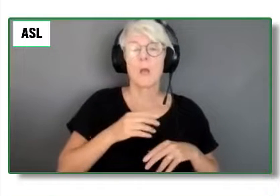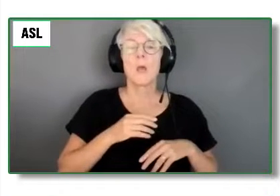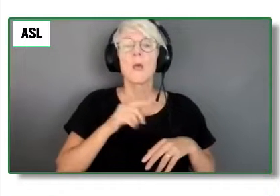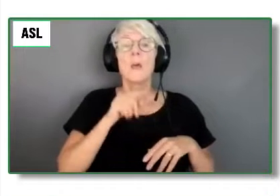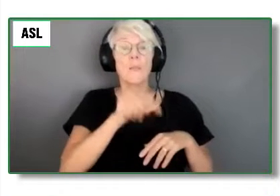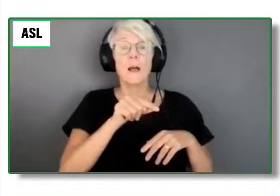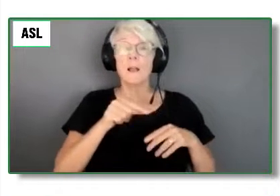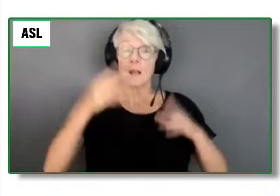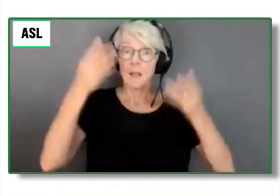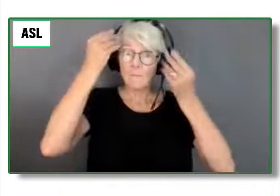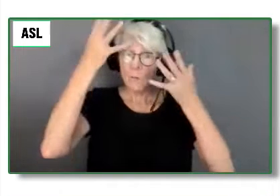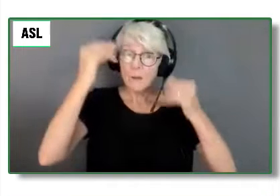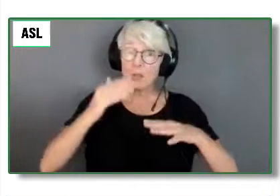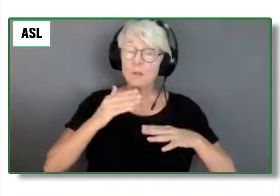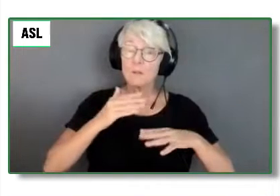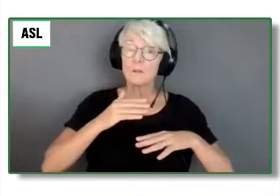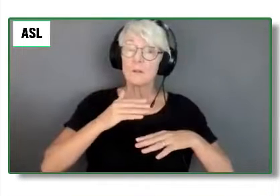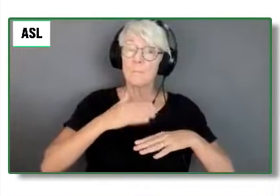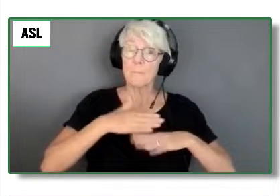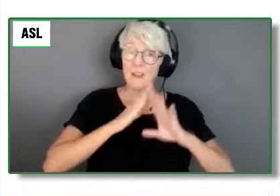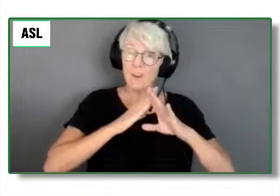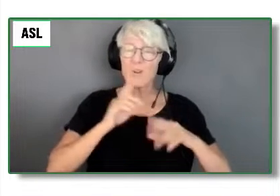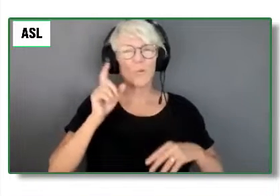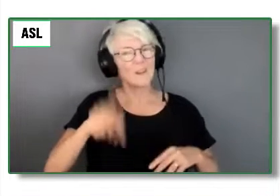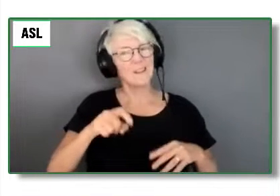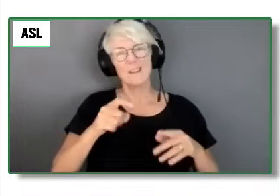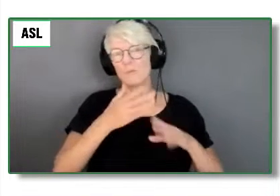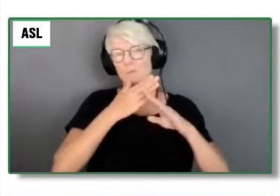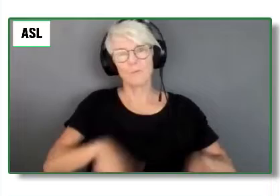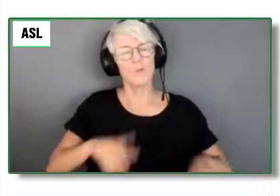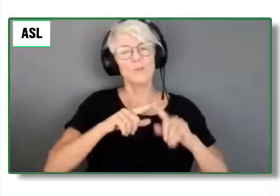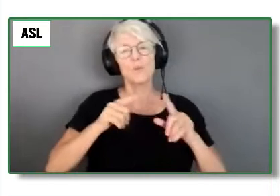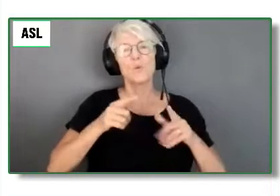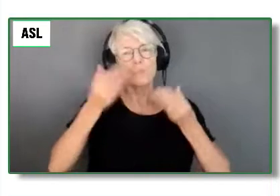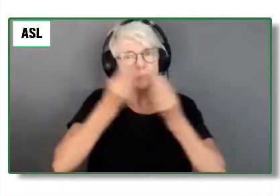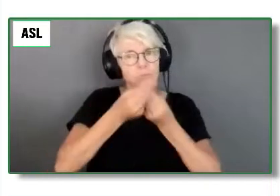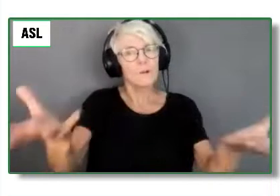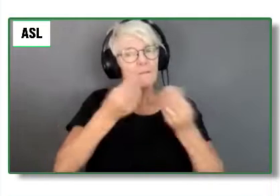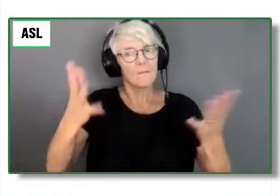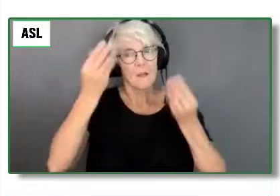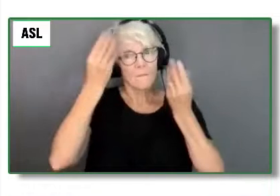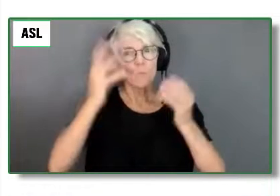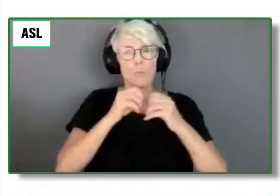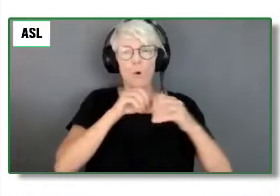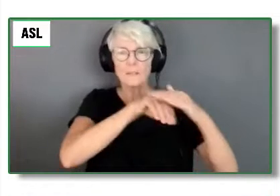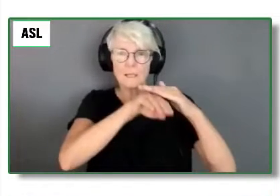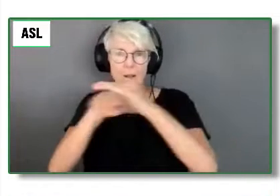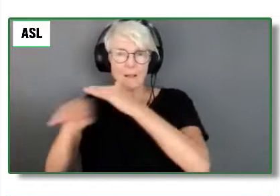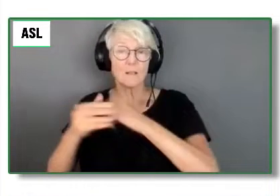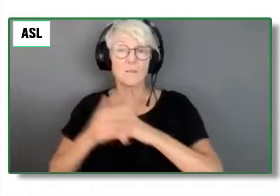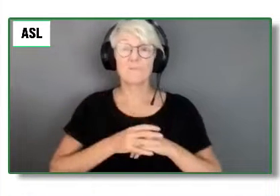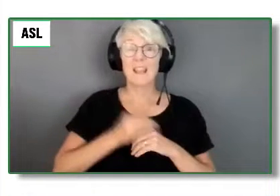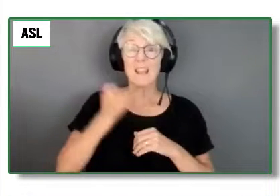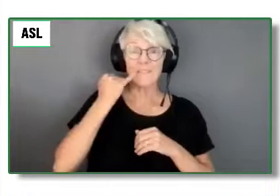access information anywhere that people go to get their information because this lack of information currently means that people with